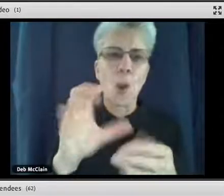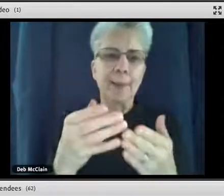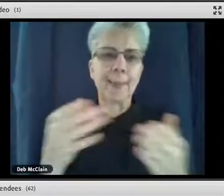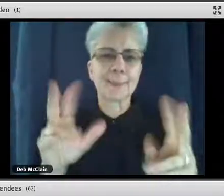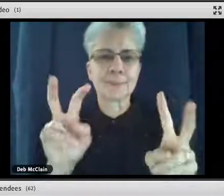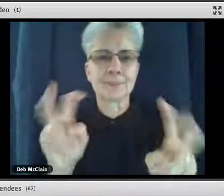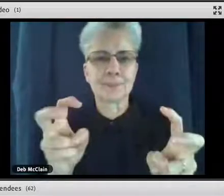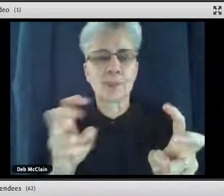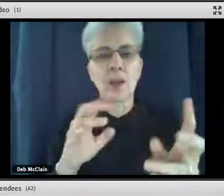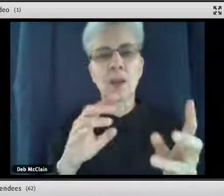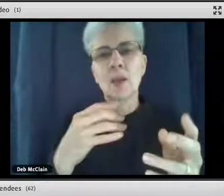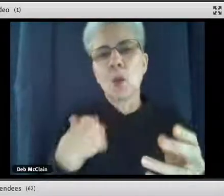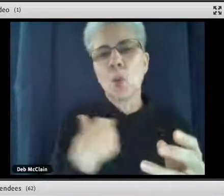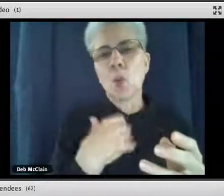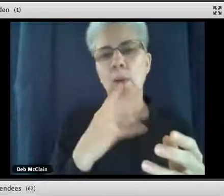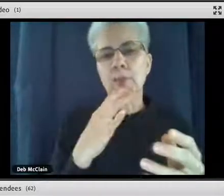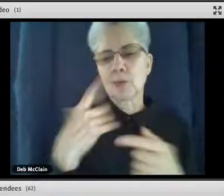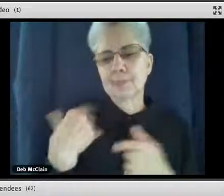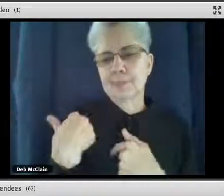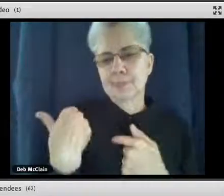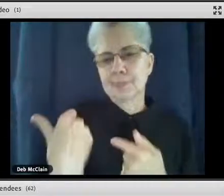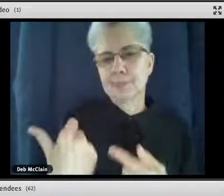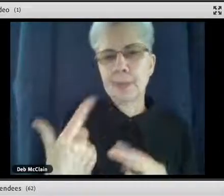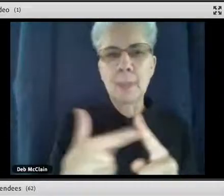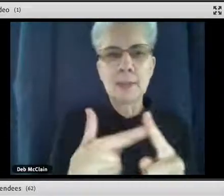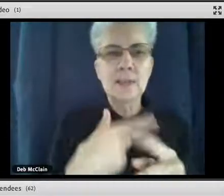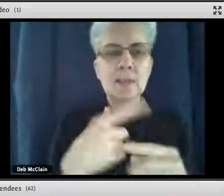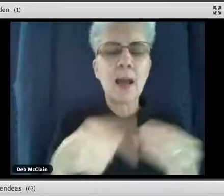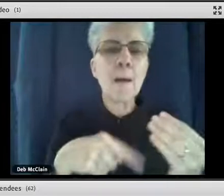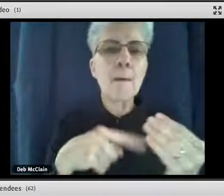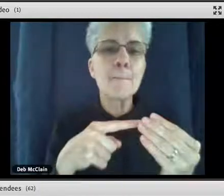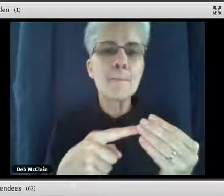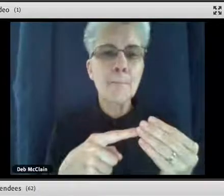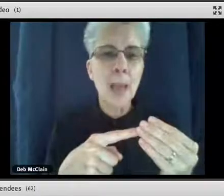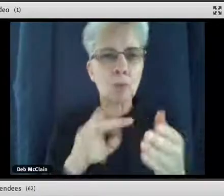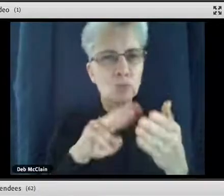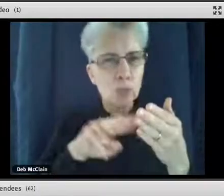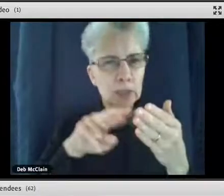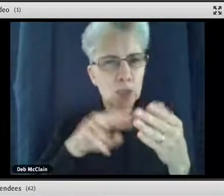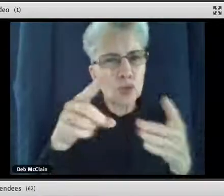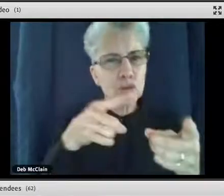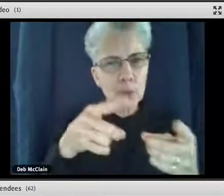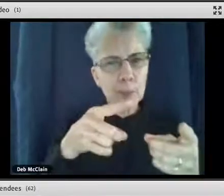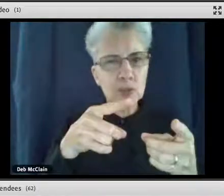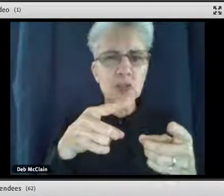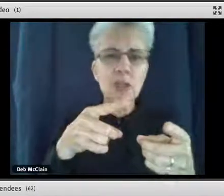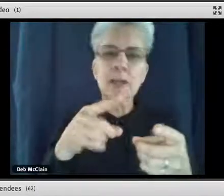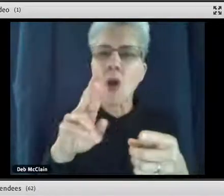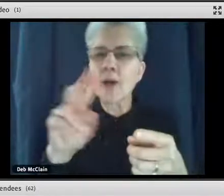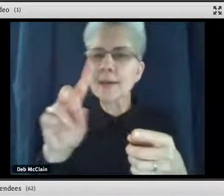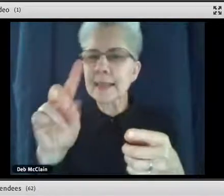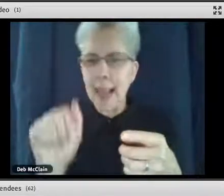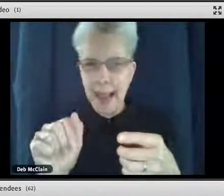Okay, so we've been talking over the many months about resource description and access or RDA for short